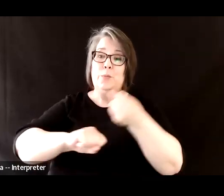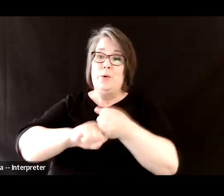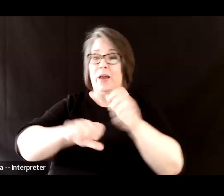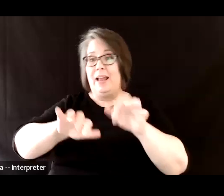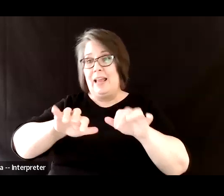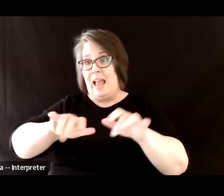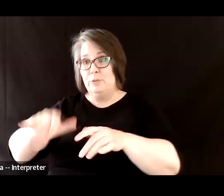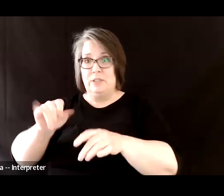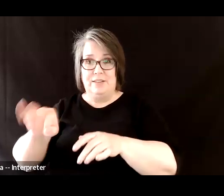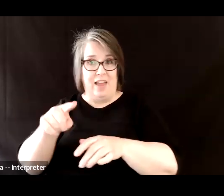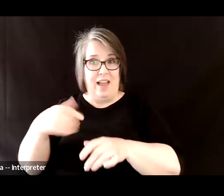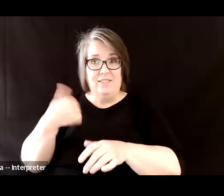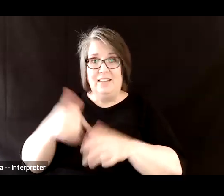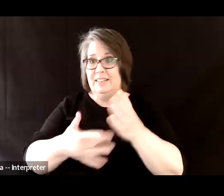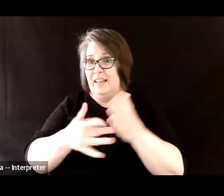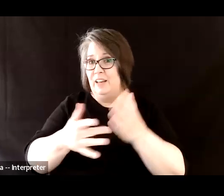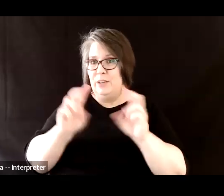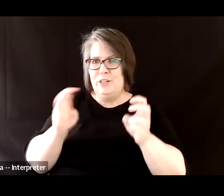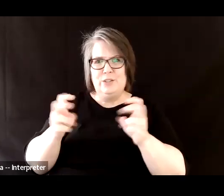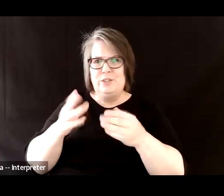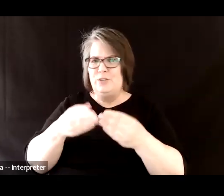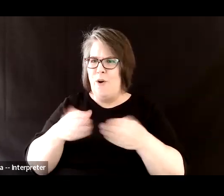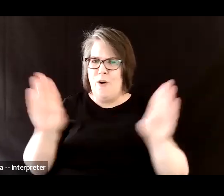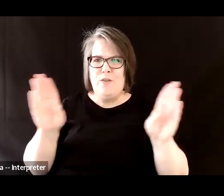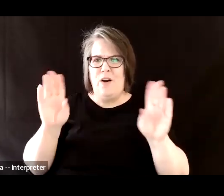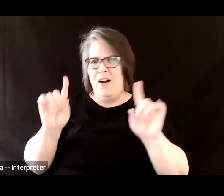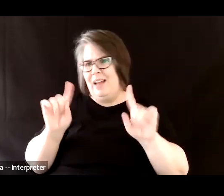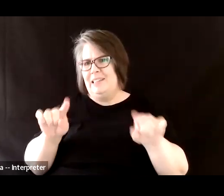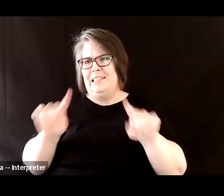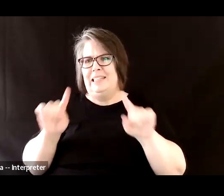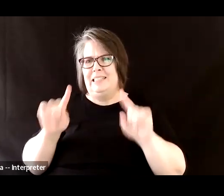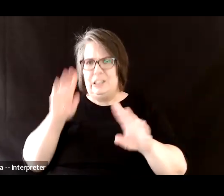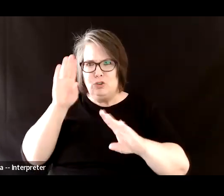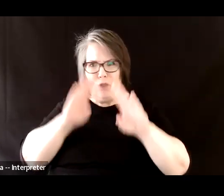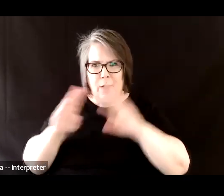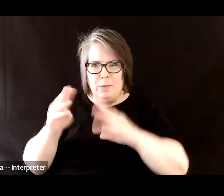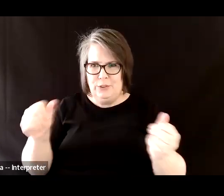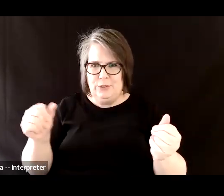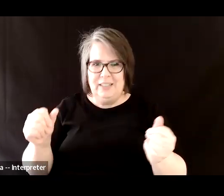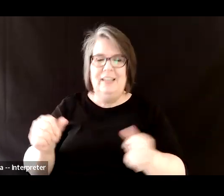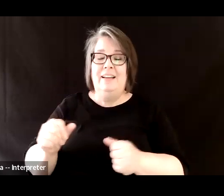run into any technical issues and just overall attendee troubleshooting. These are things that you want